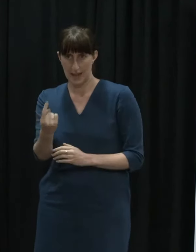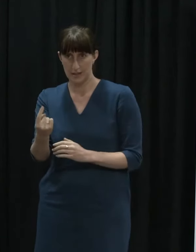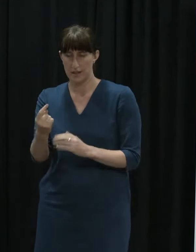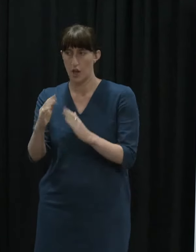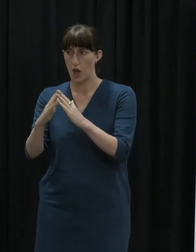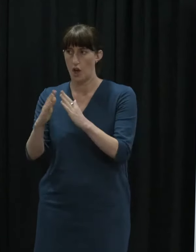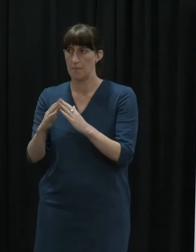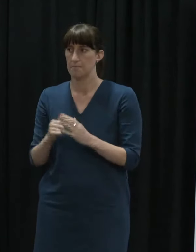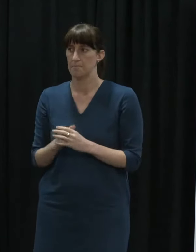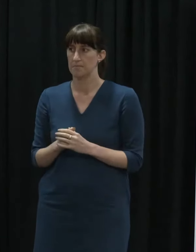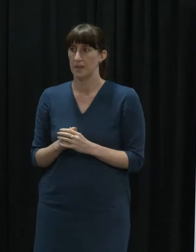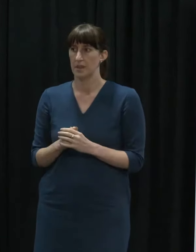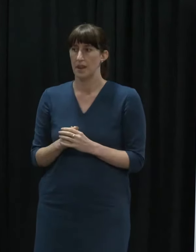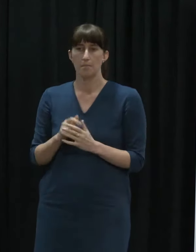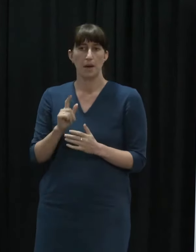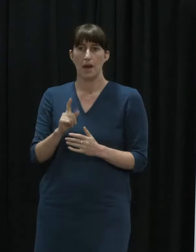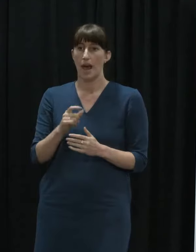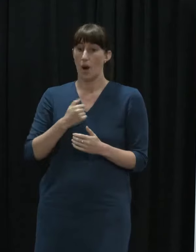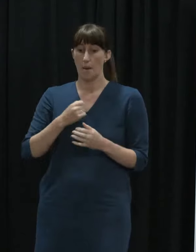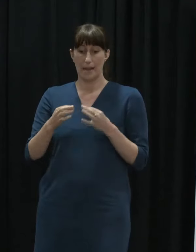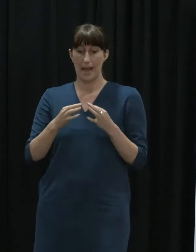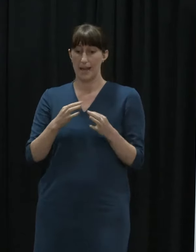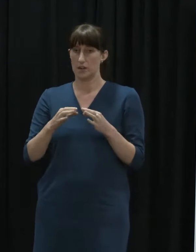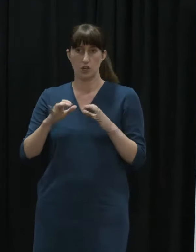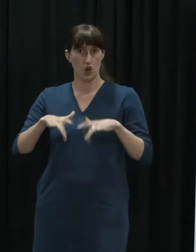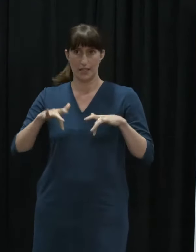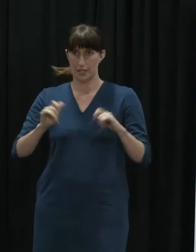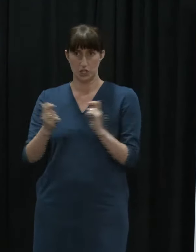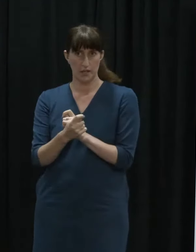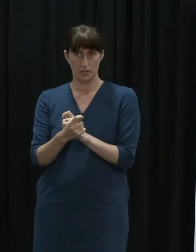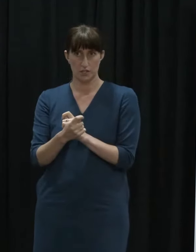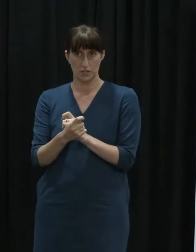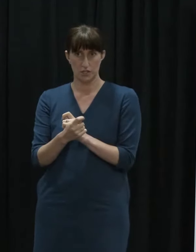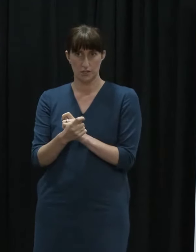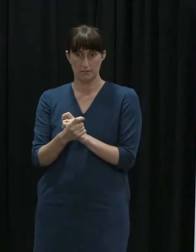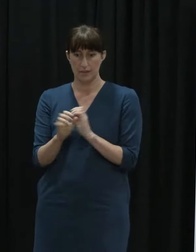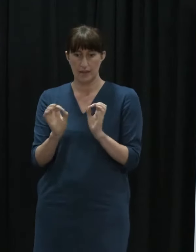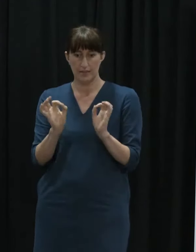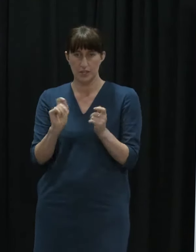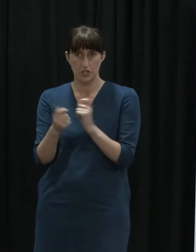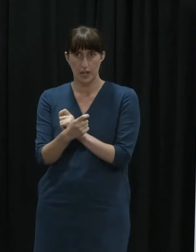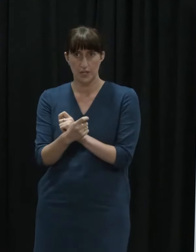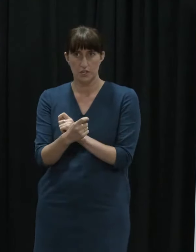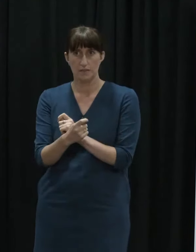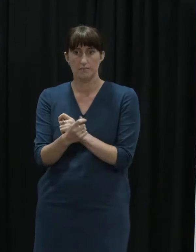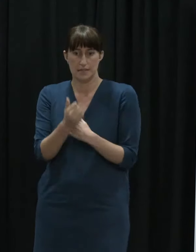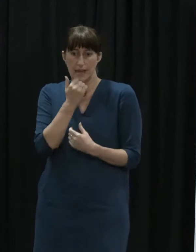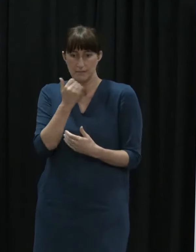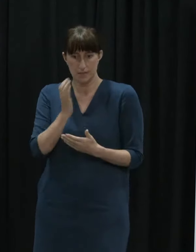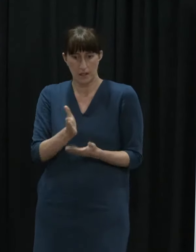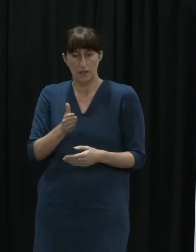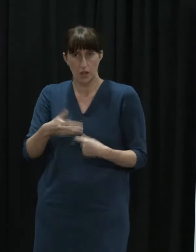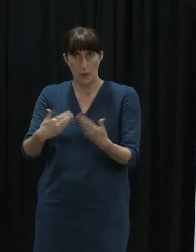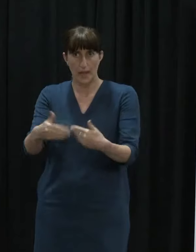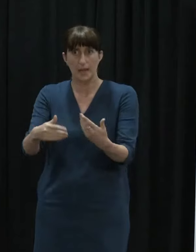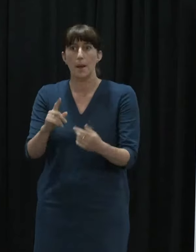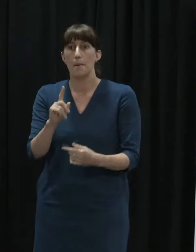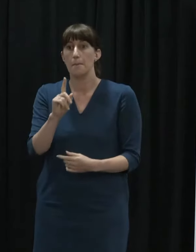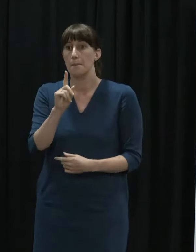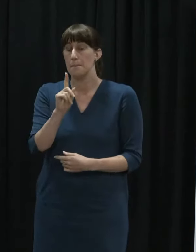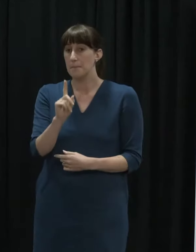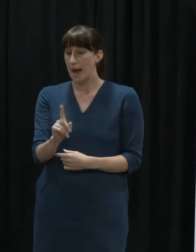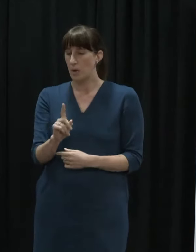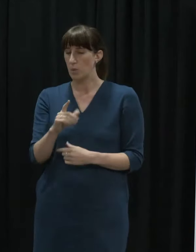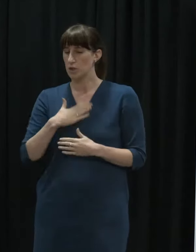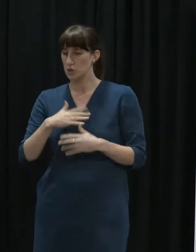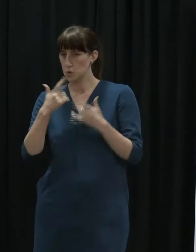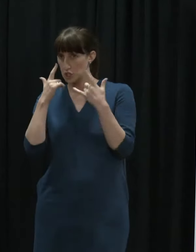self isolate at home.